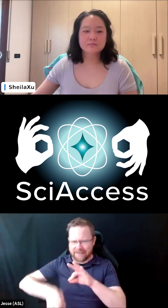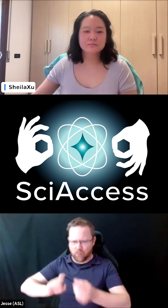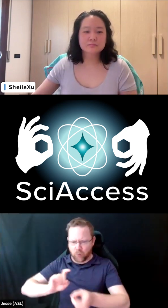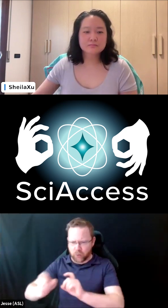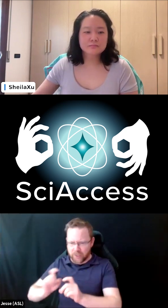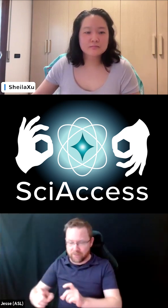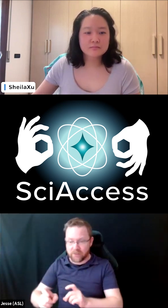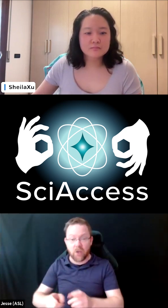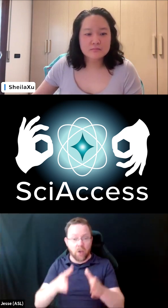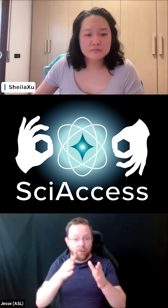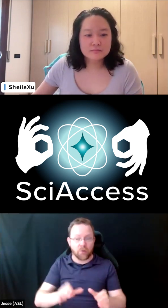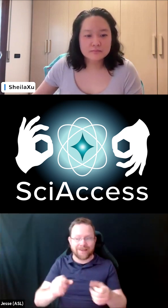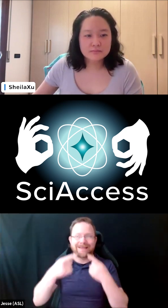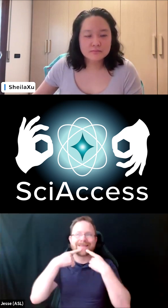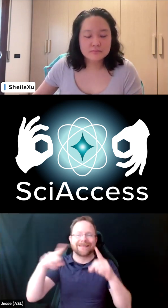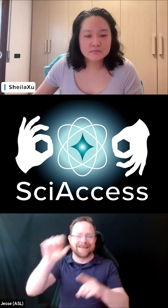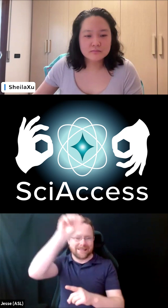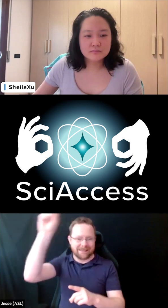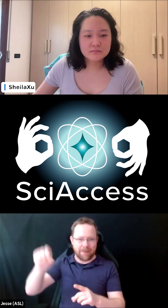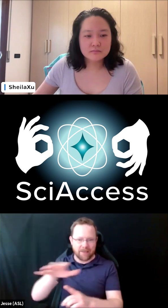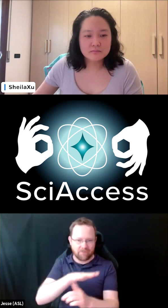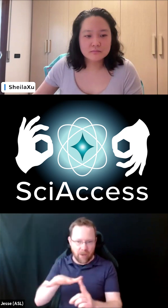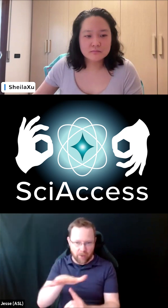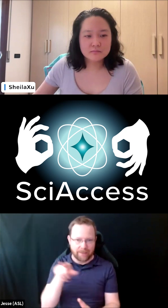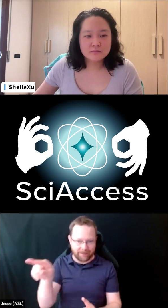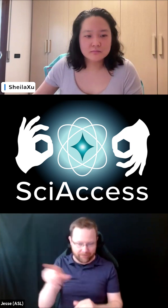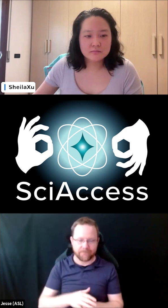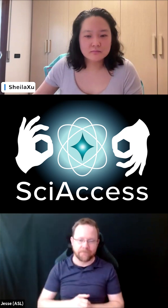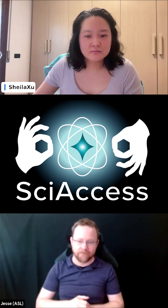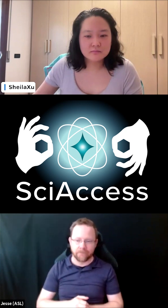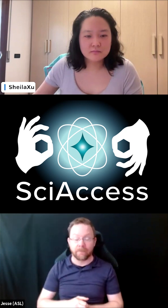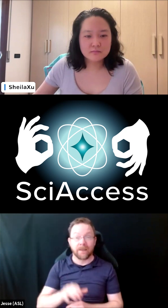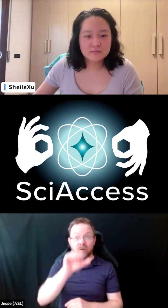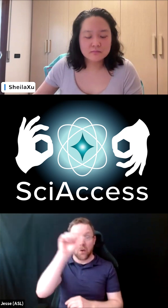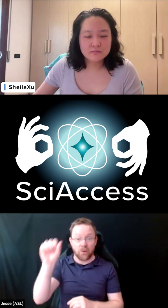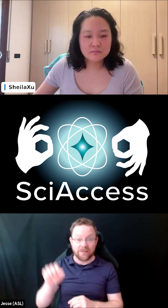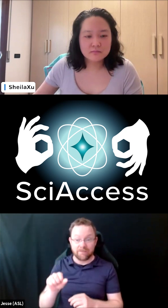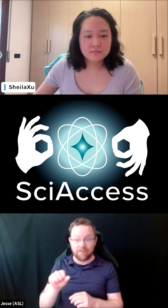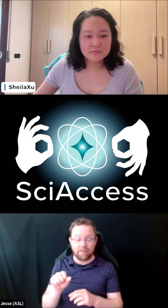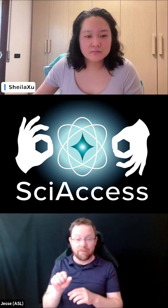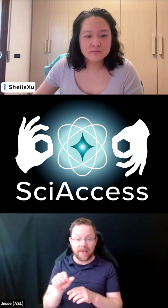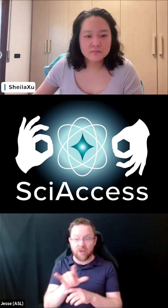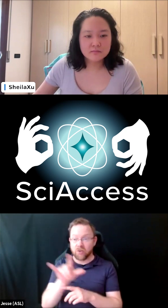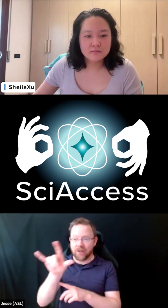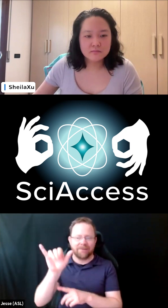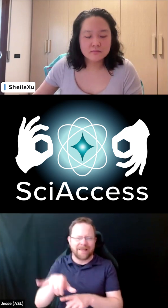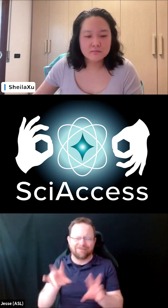A space vessel is just a room. A fancy room in a dangerous place but just a room.